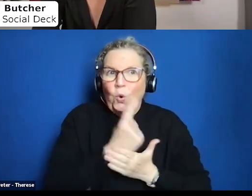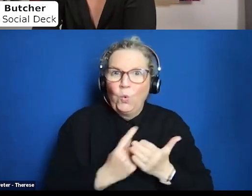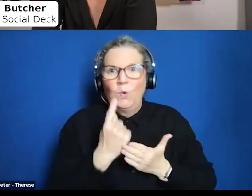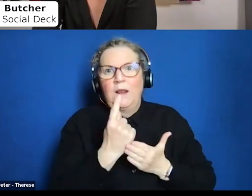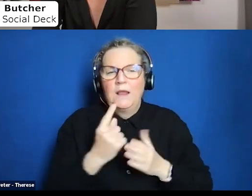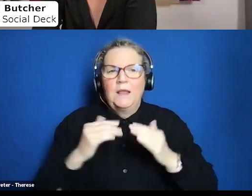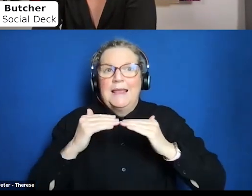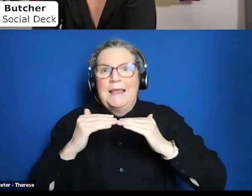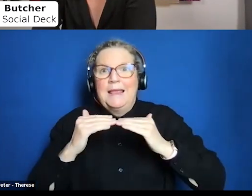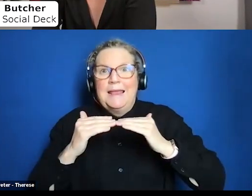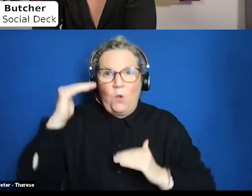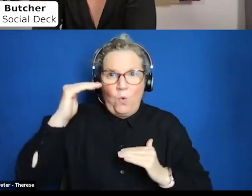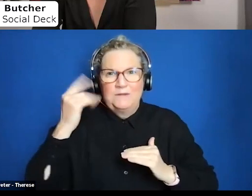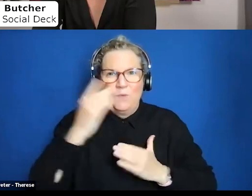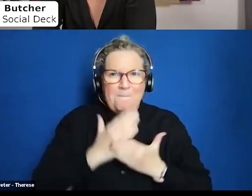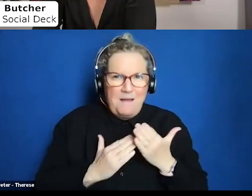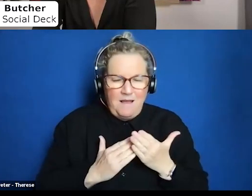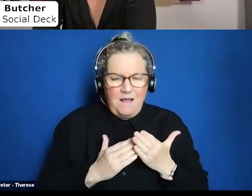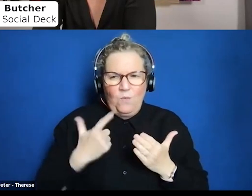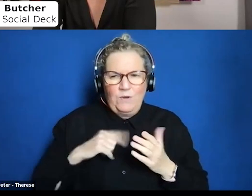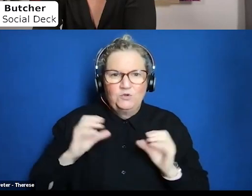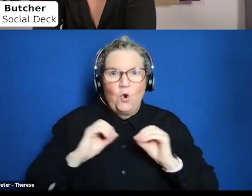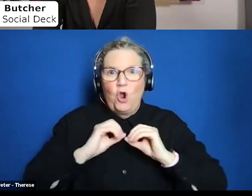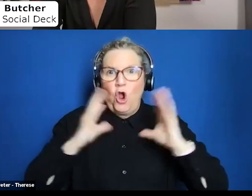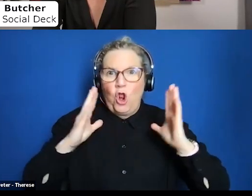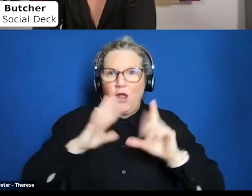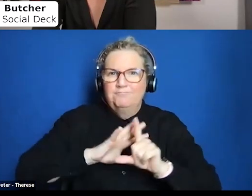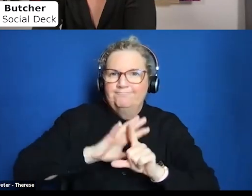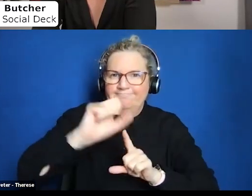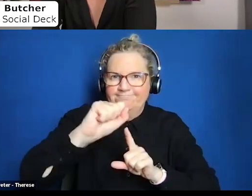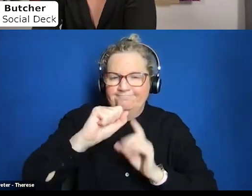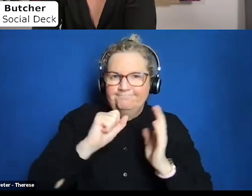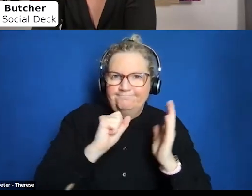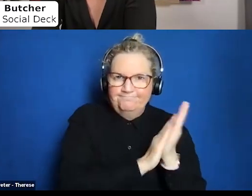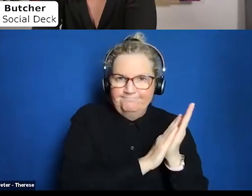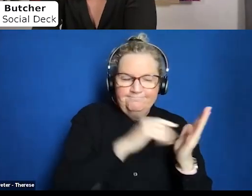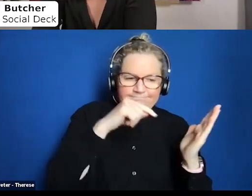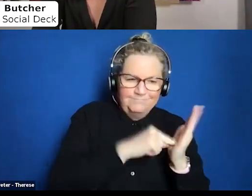and we need to highlight and detect that so we can have well-thought through